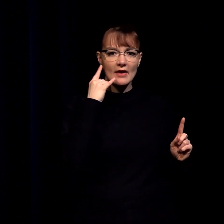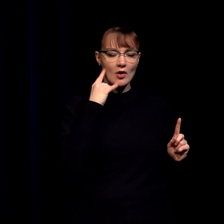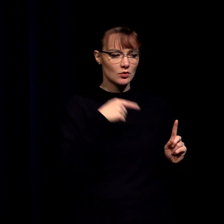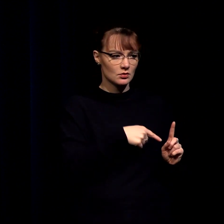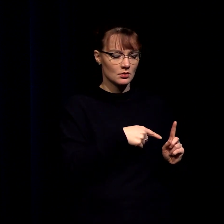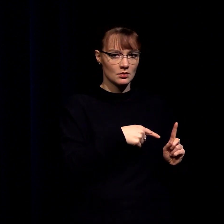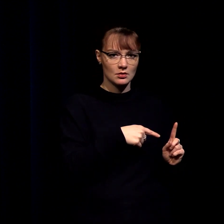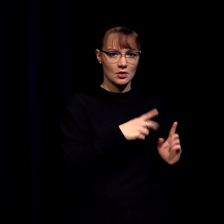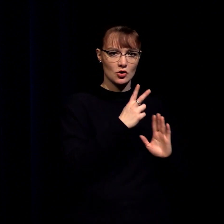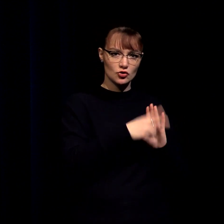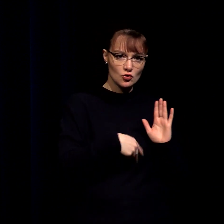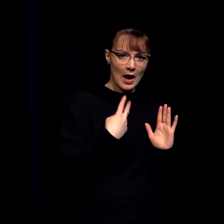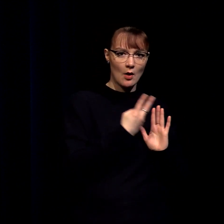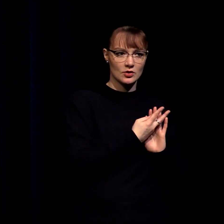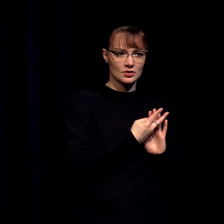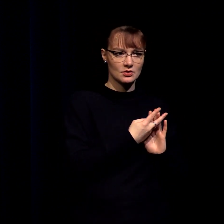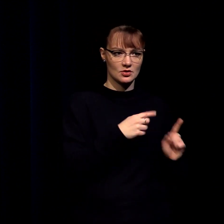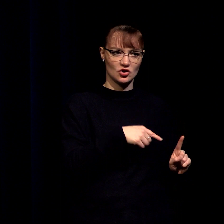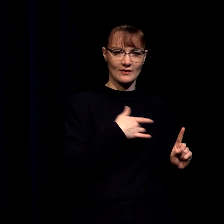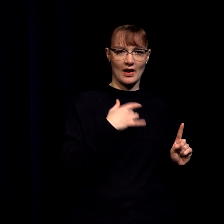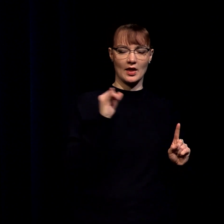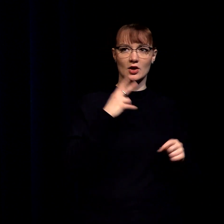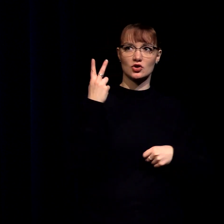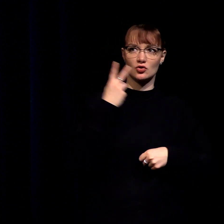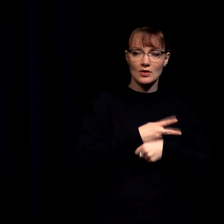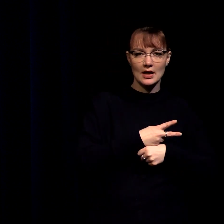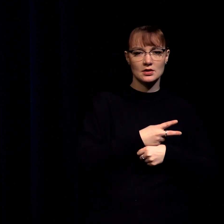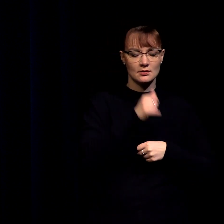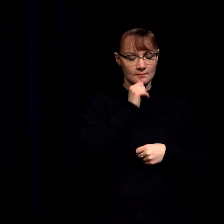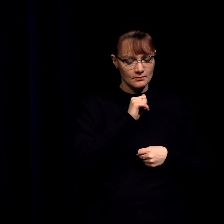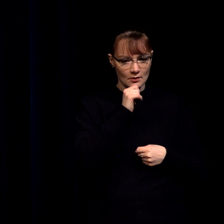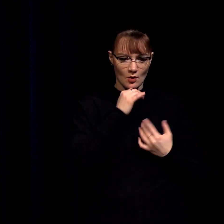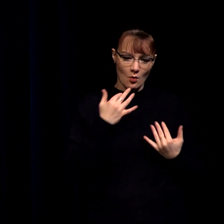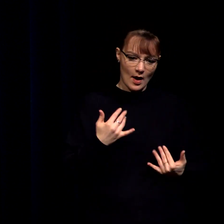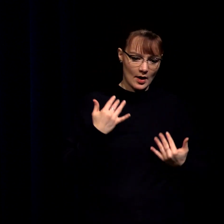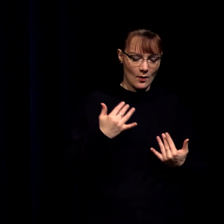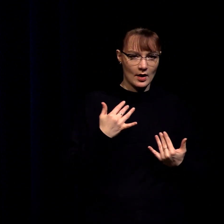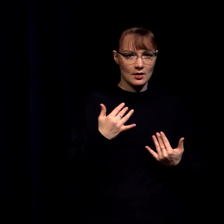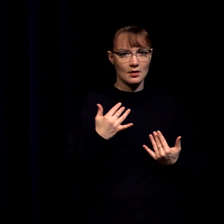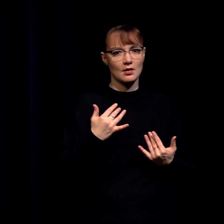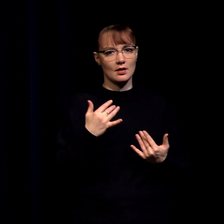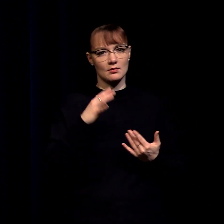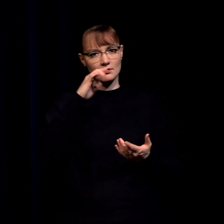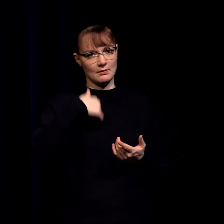hours felt like two days for her and I'll never forget walking in that apartment with my daughter and my arms saying we're gonna